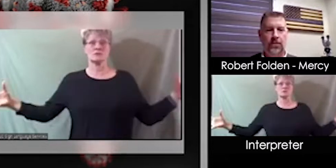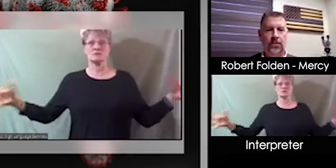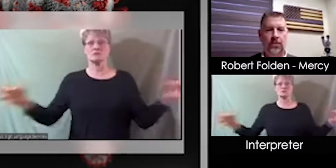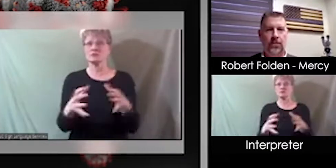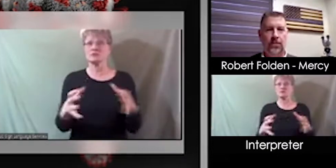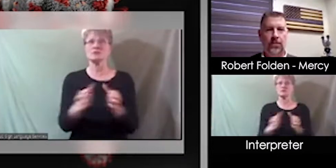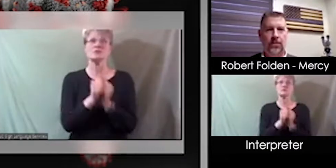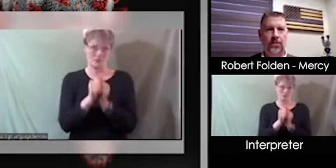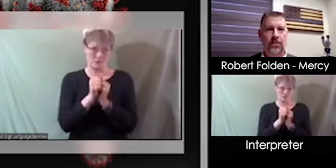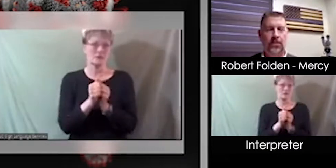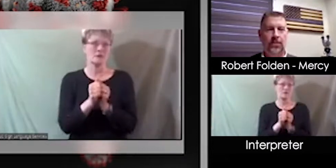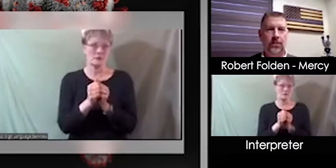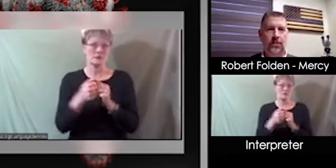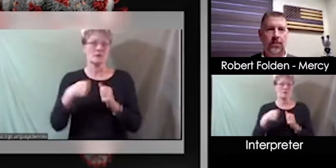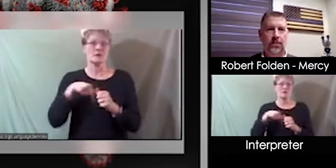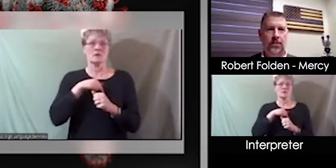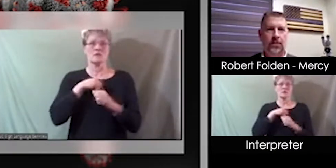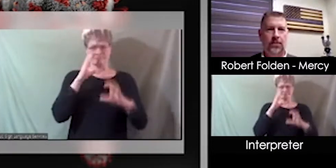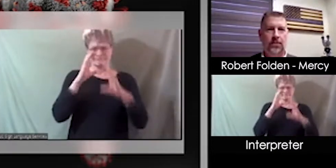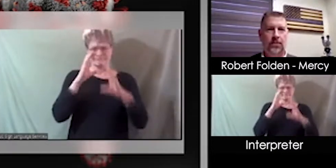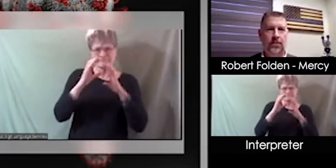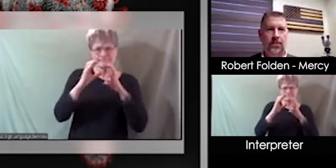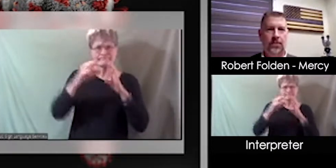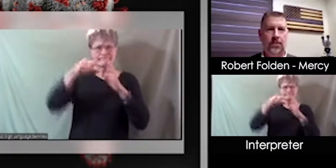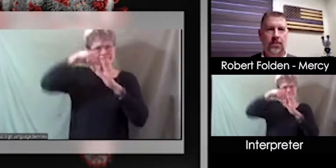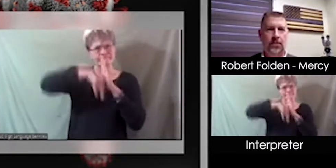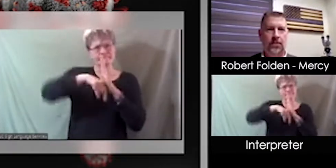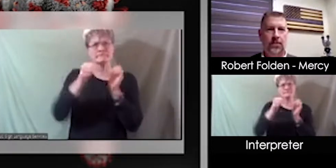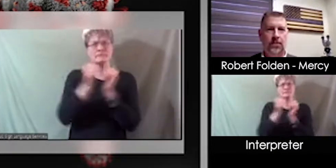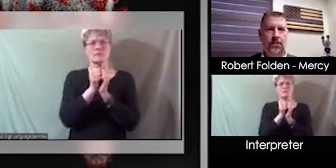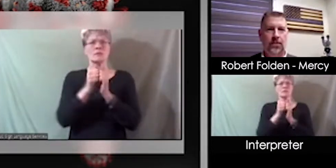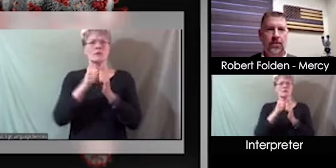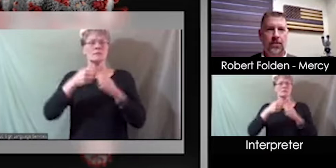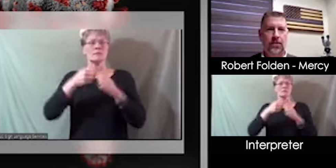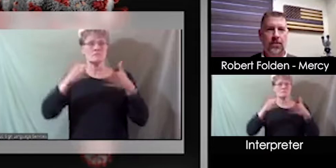Public Health and with our outpatient providers and